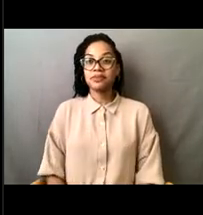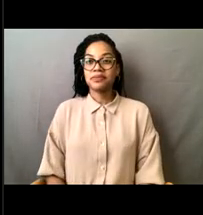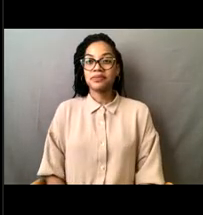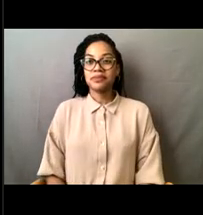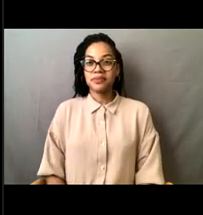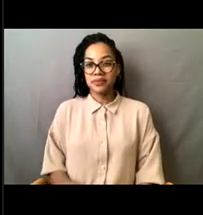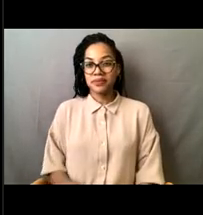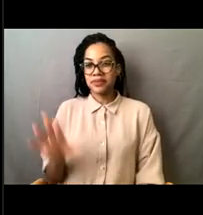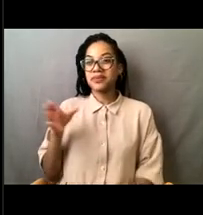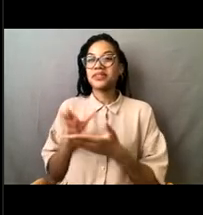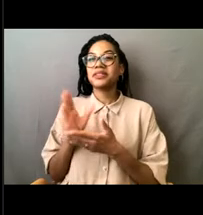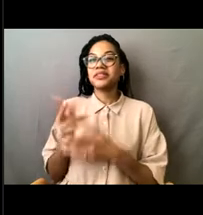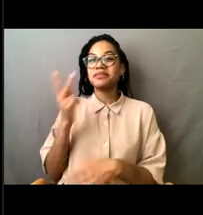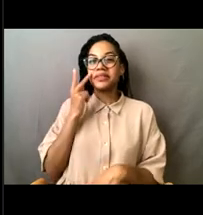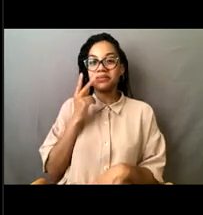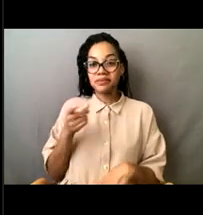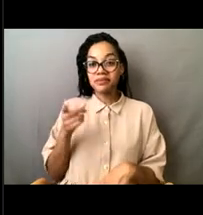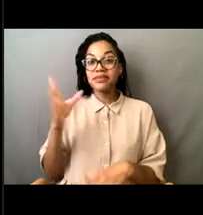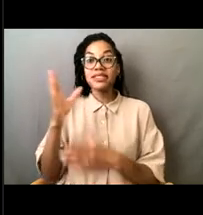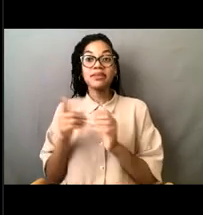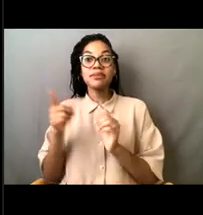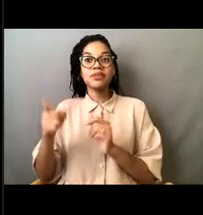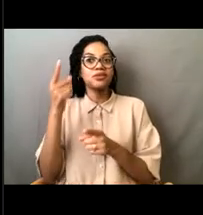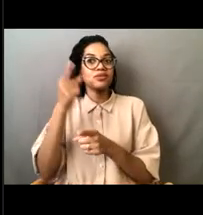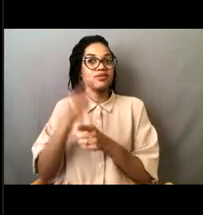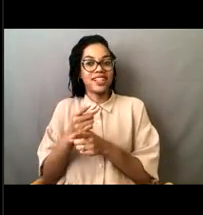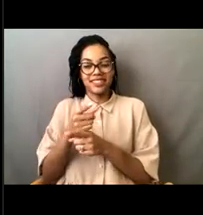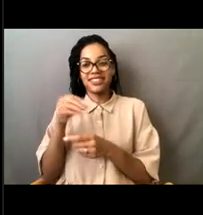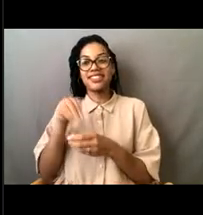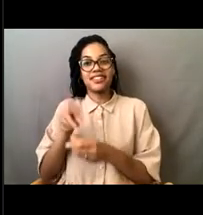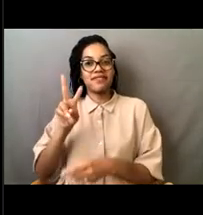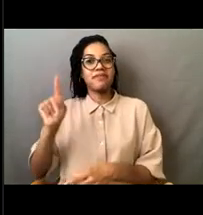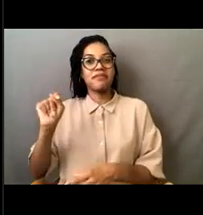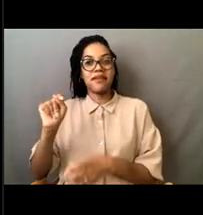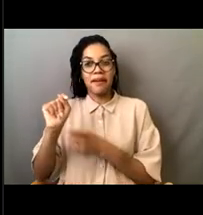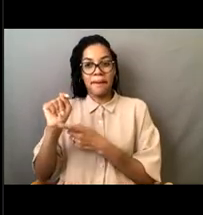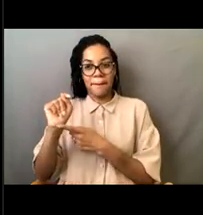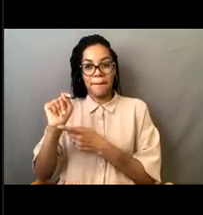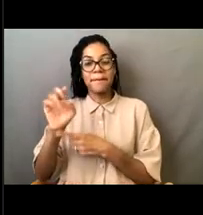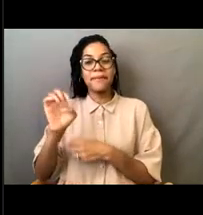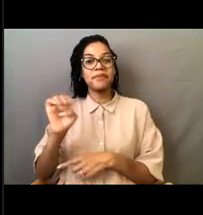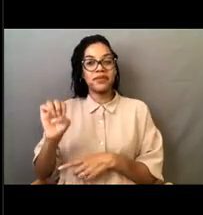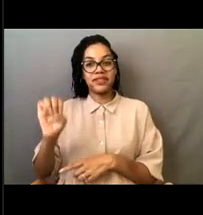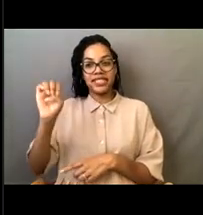Let's go to the next slide. Some of you were spot on. It is here in this Northeast region of the United States.